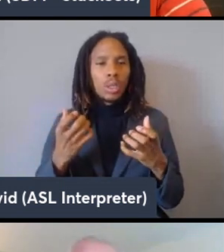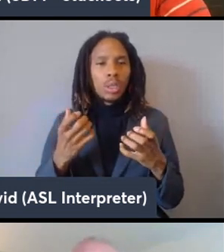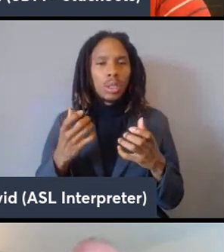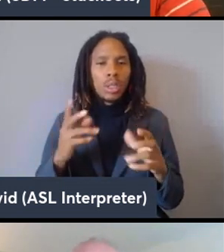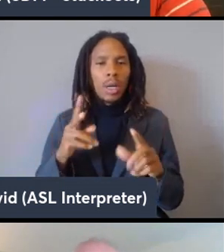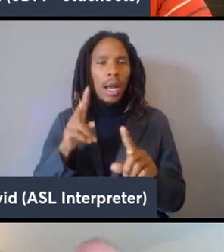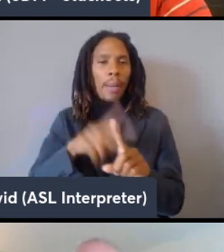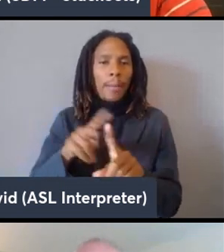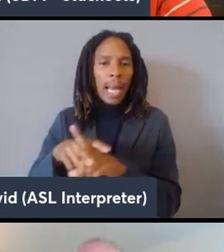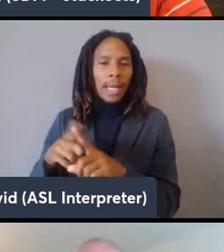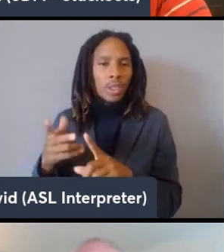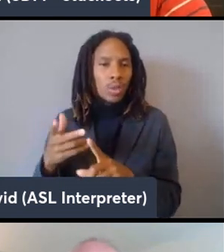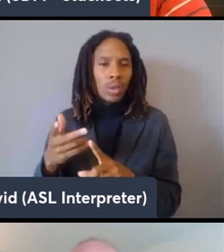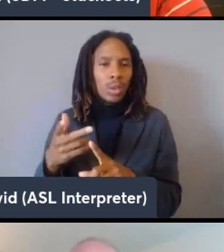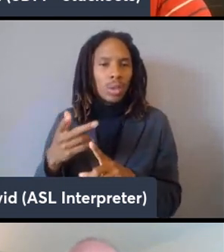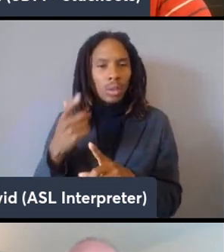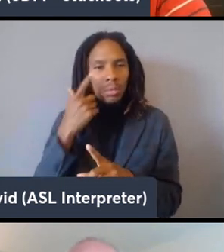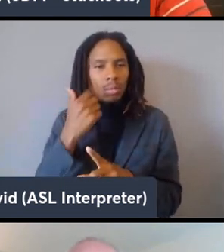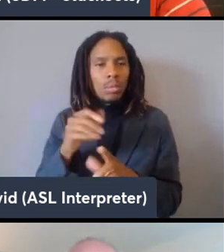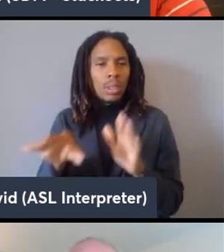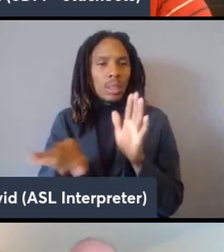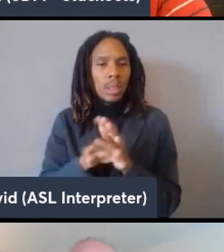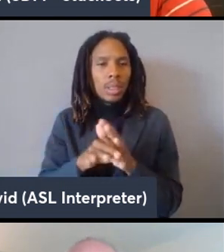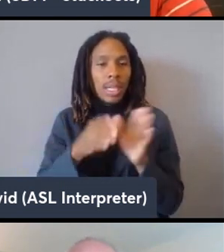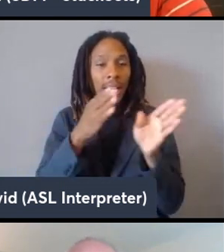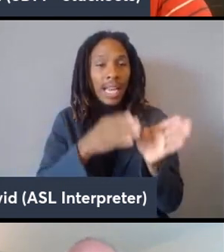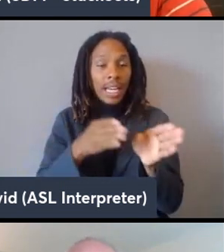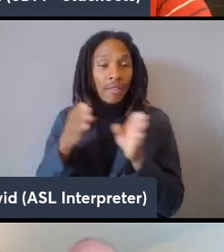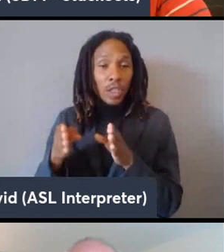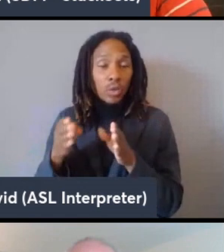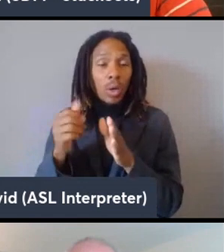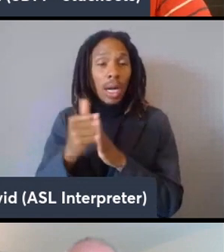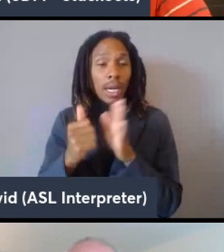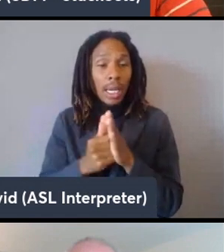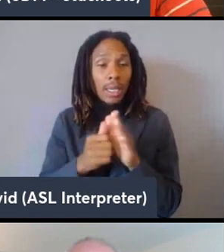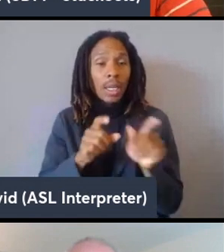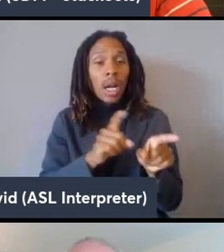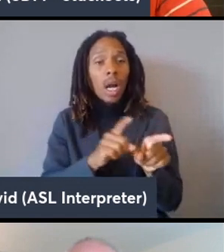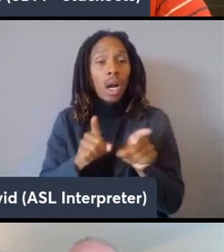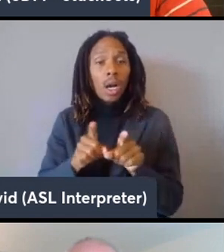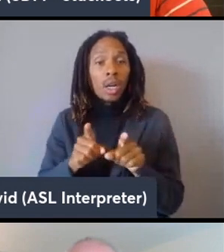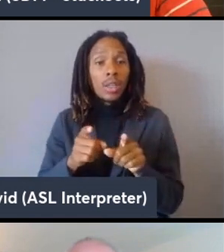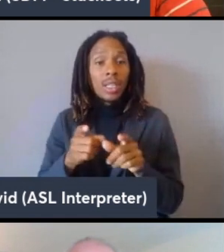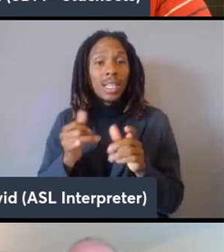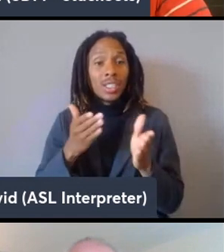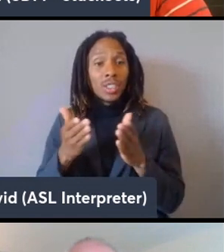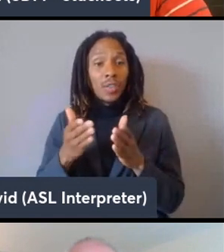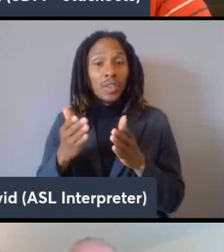Alternatively you can select individual accounts. And in the service-managed permission,